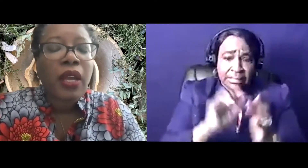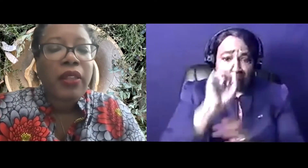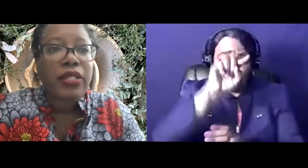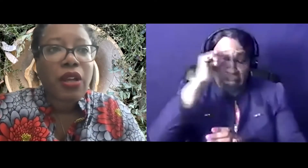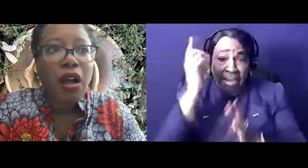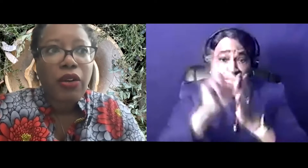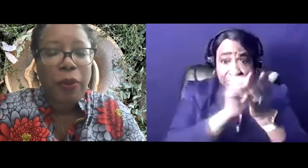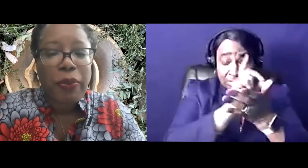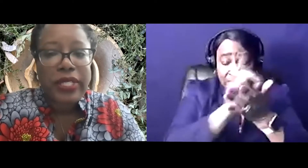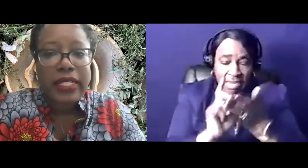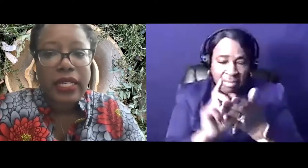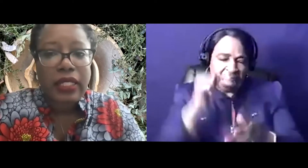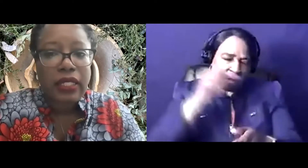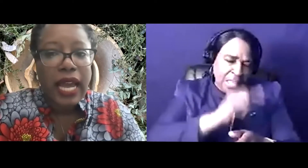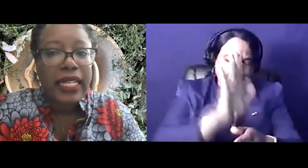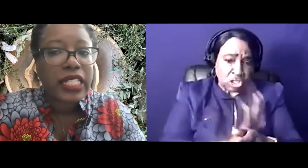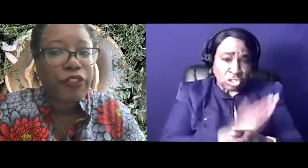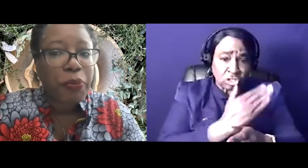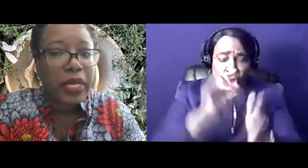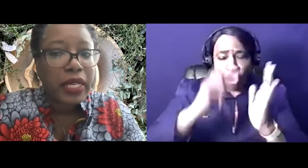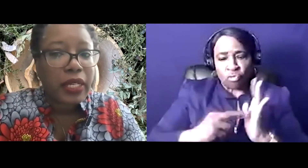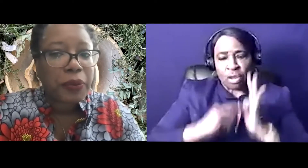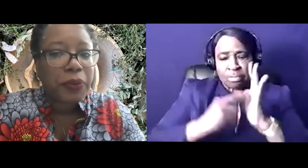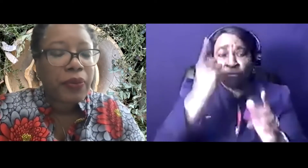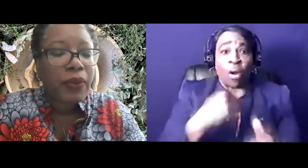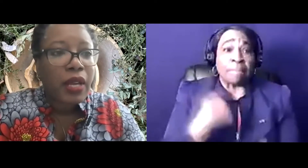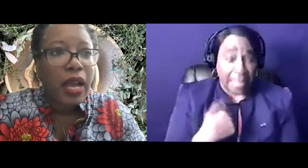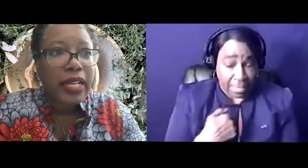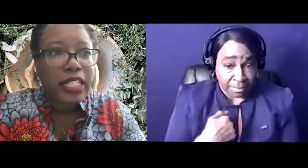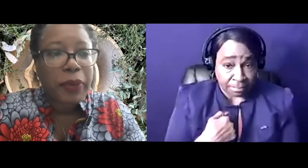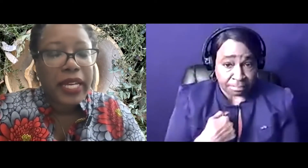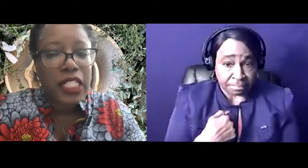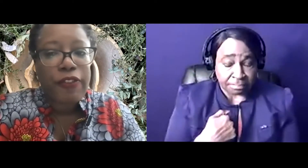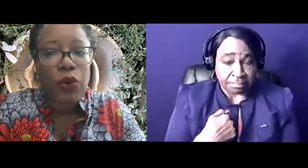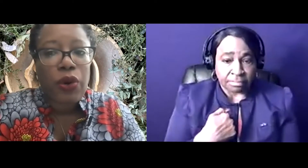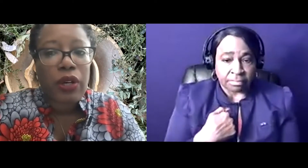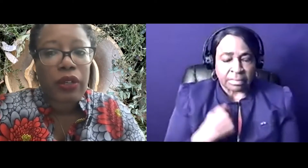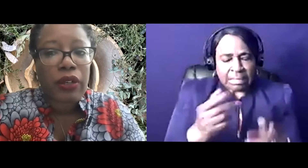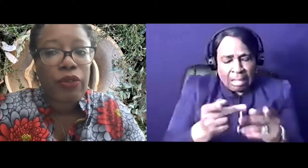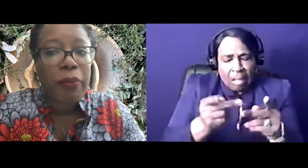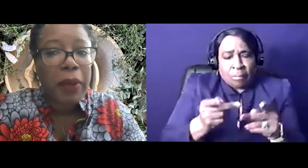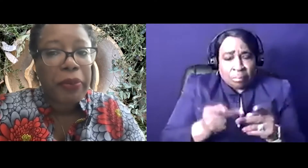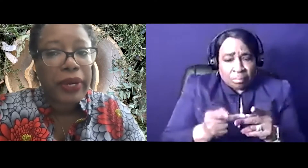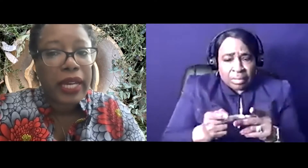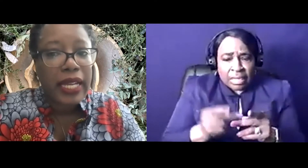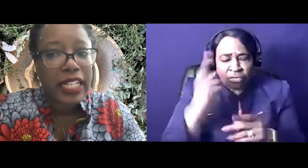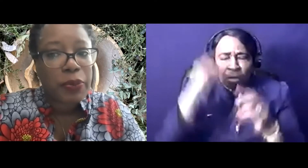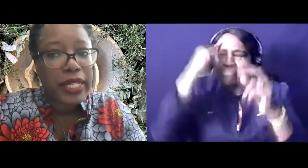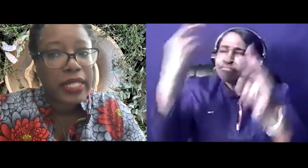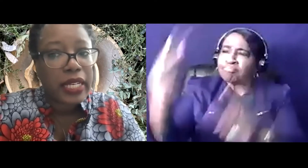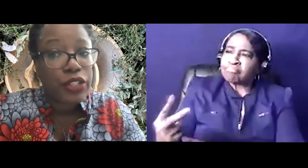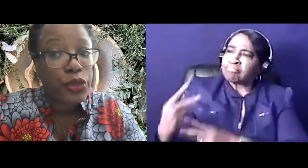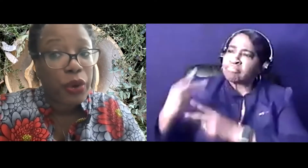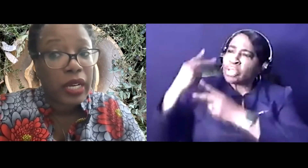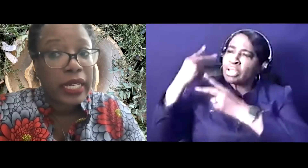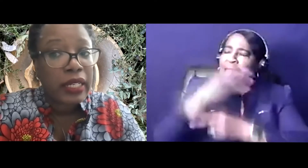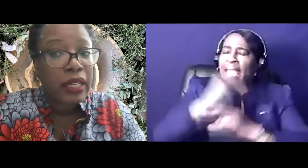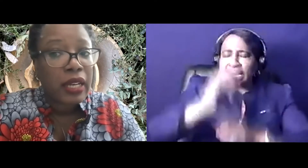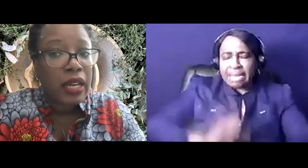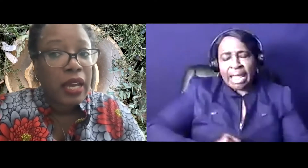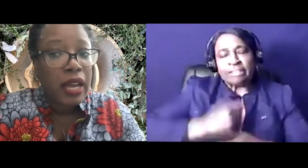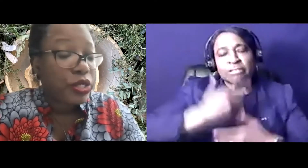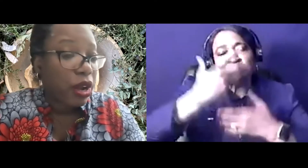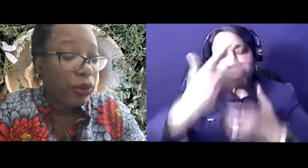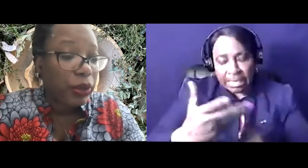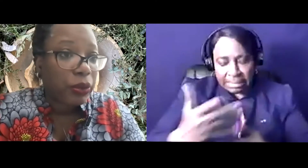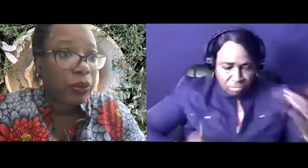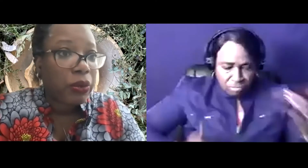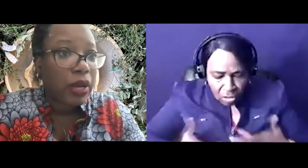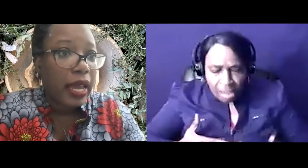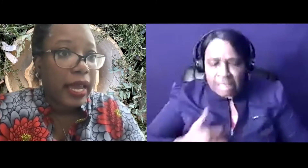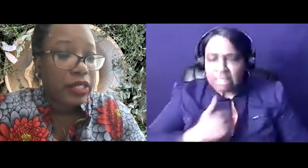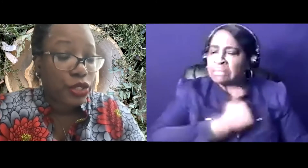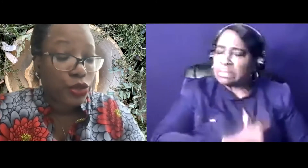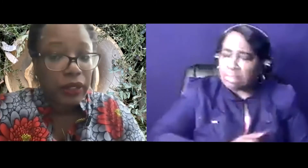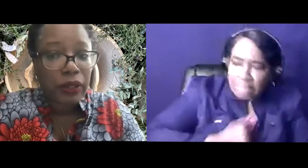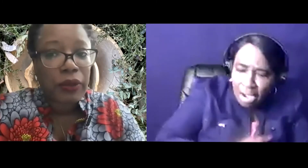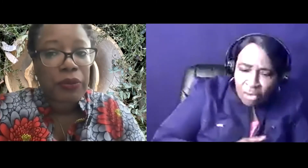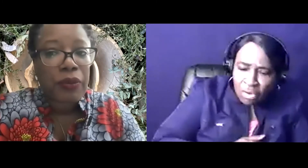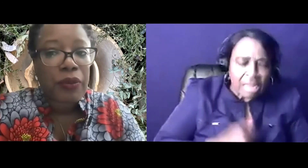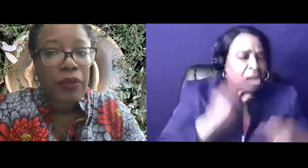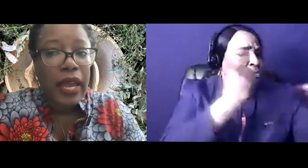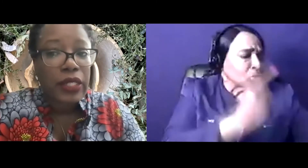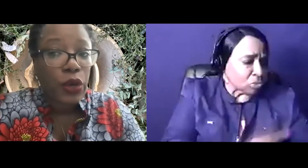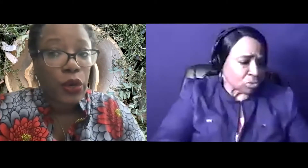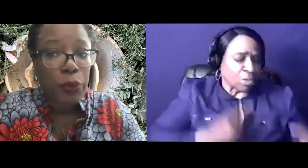the song represented, at least for me, a space for remembering and expressing joy and sorrow and struggle and hope.